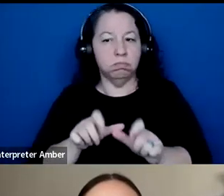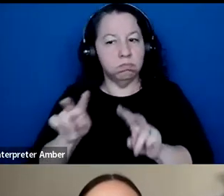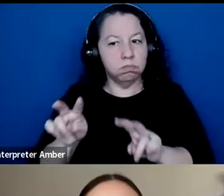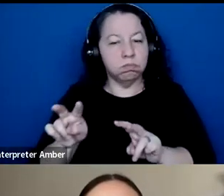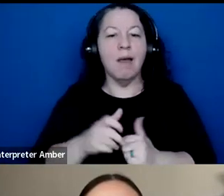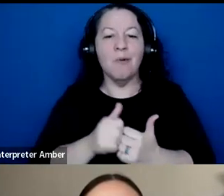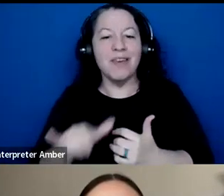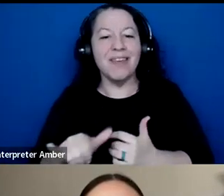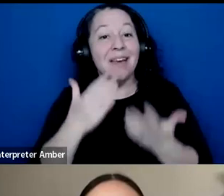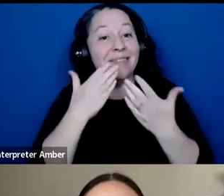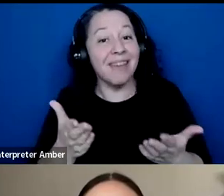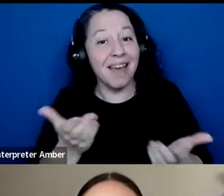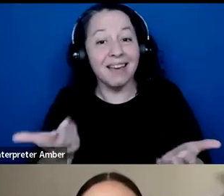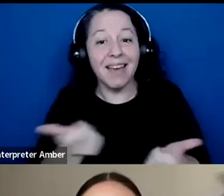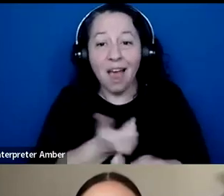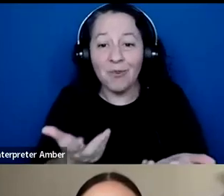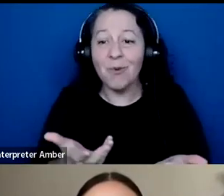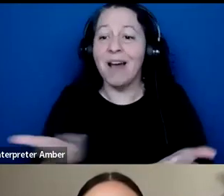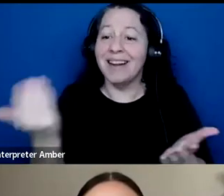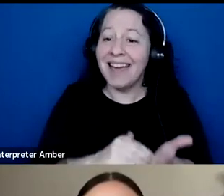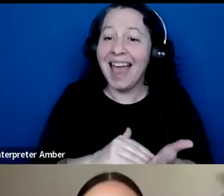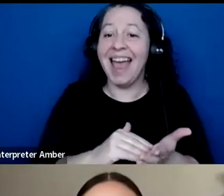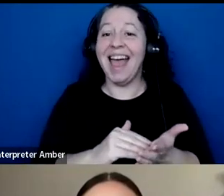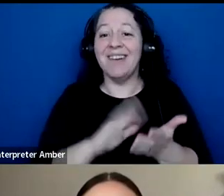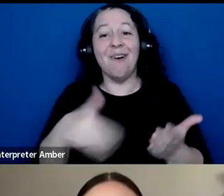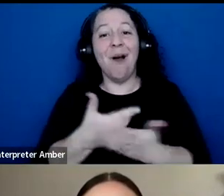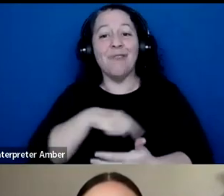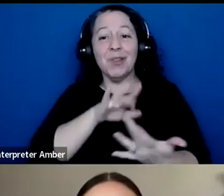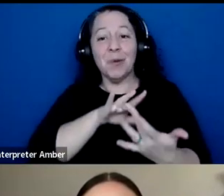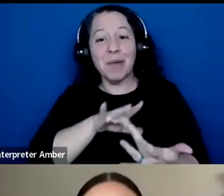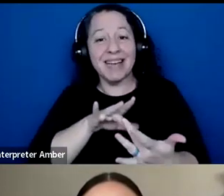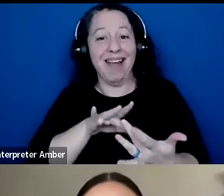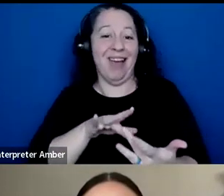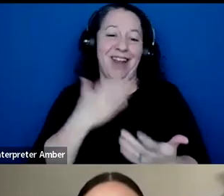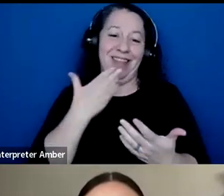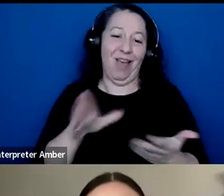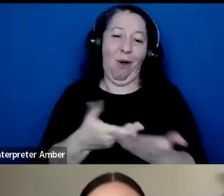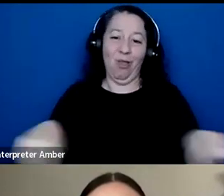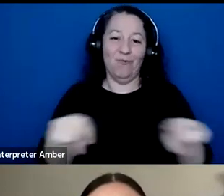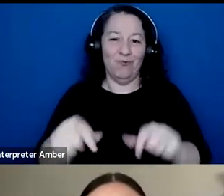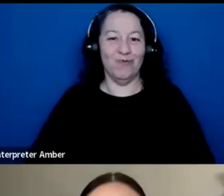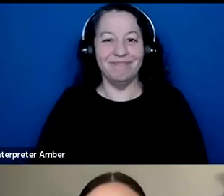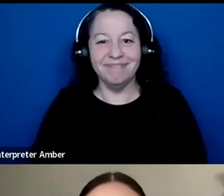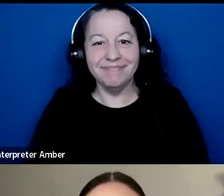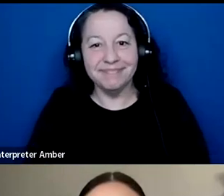I just want to thank everyone again and we will all be in touch. Thank you all.